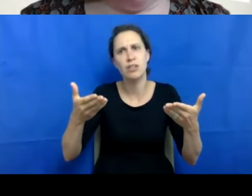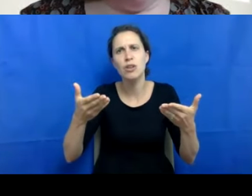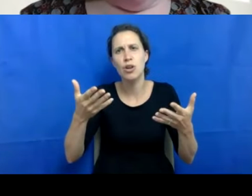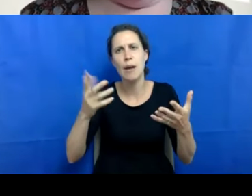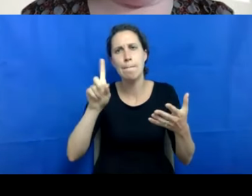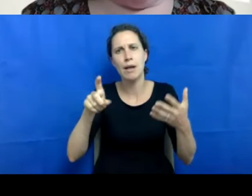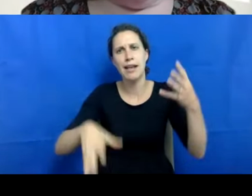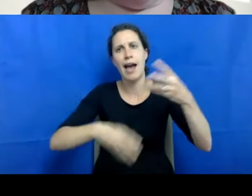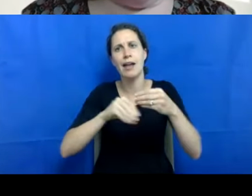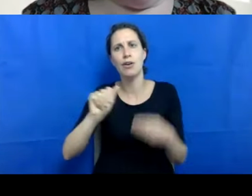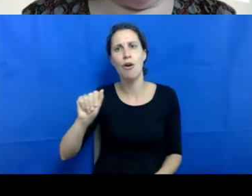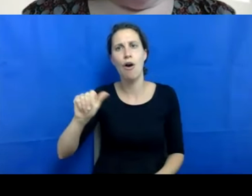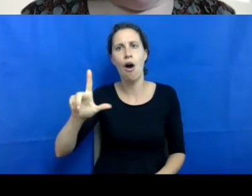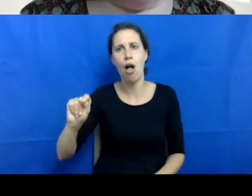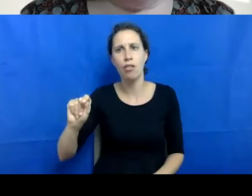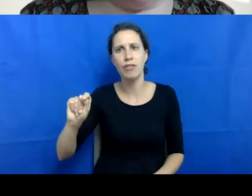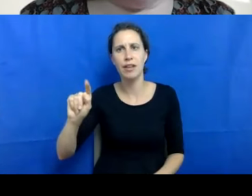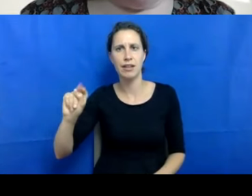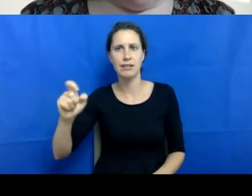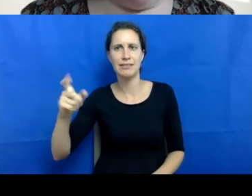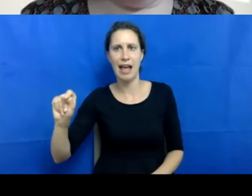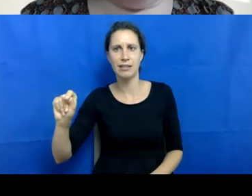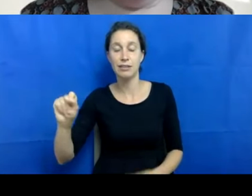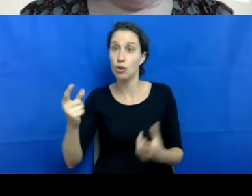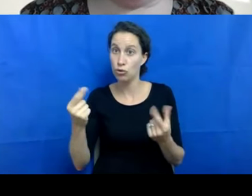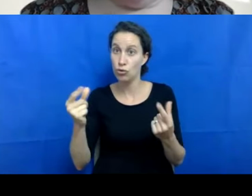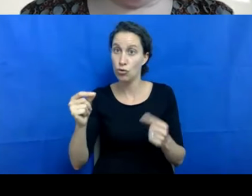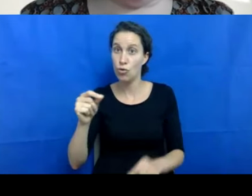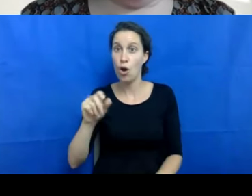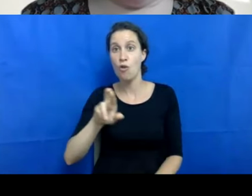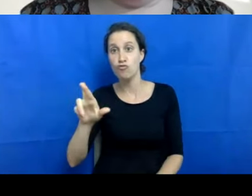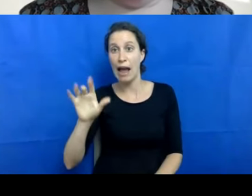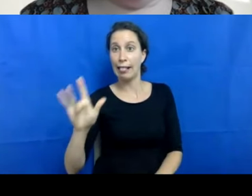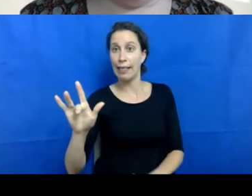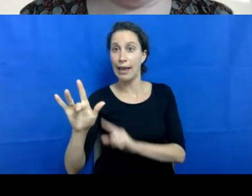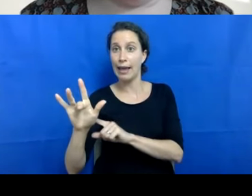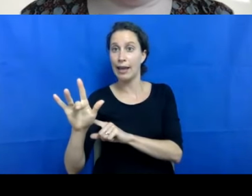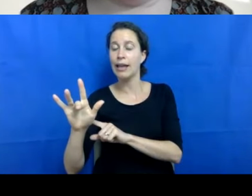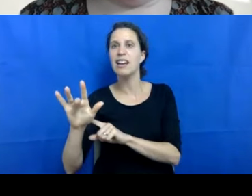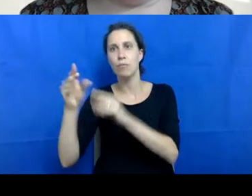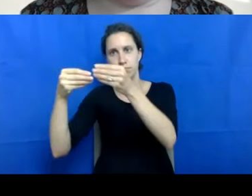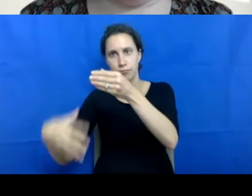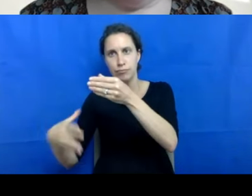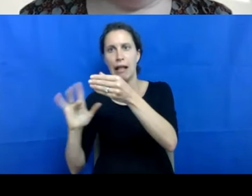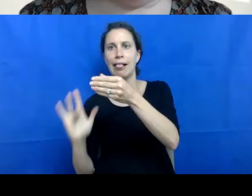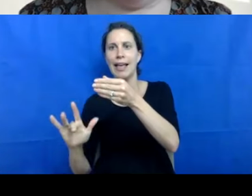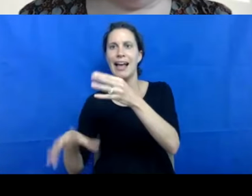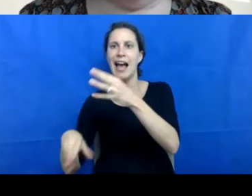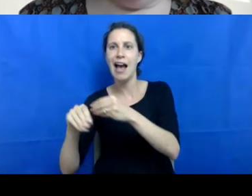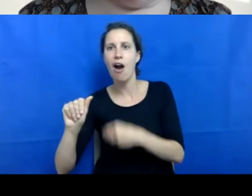Right click on the image and select edit Alt text to provide a brief description of what the image is.